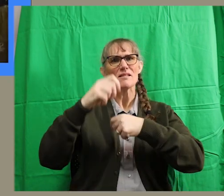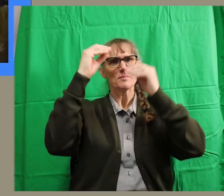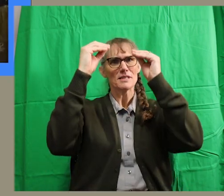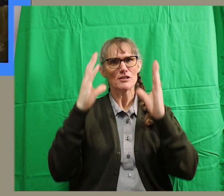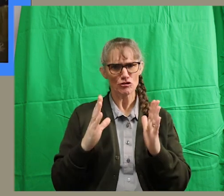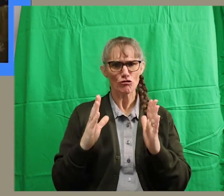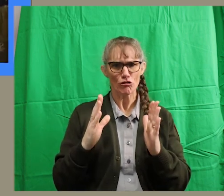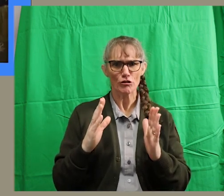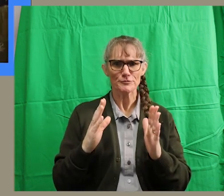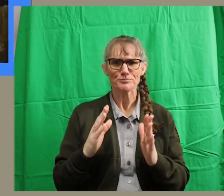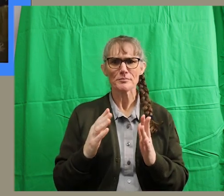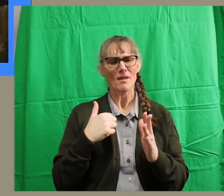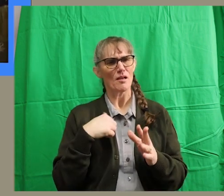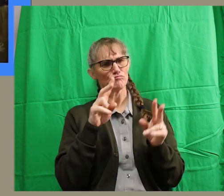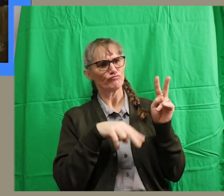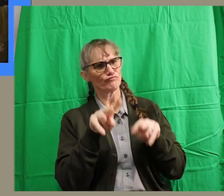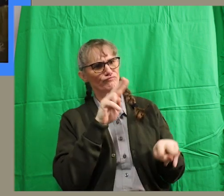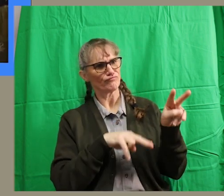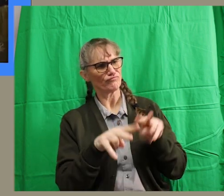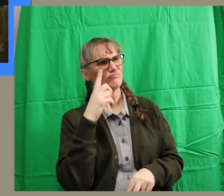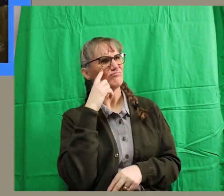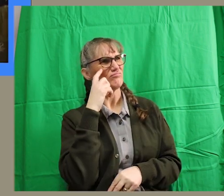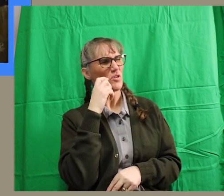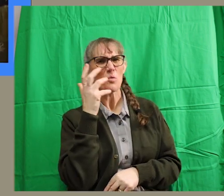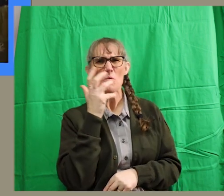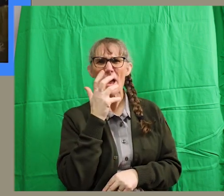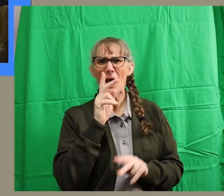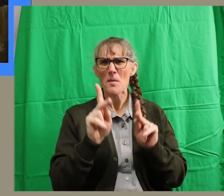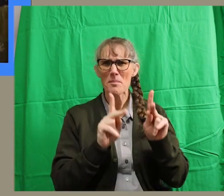And I ended up asking myself, "Wow, people actually do that?"